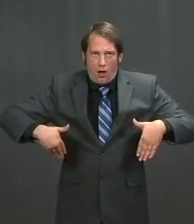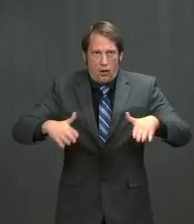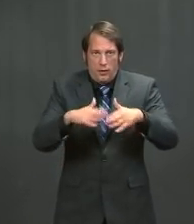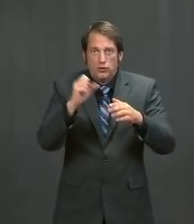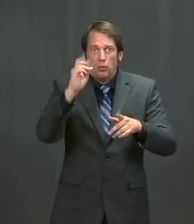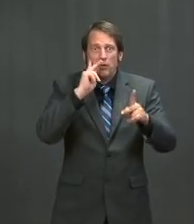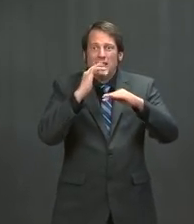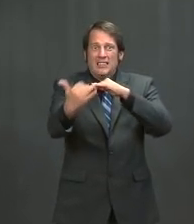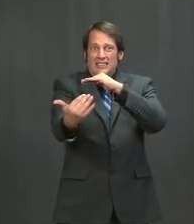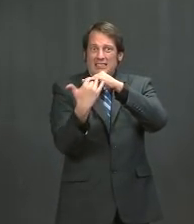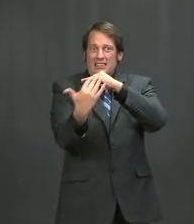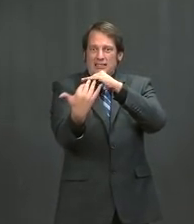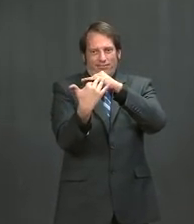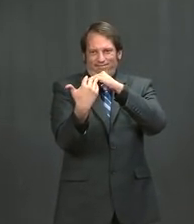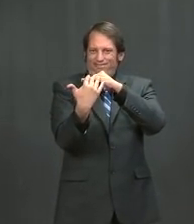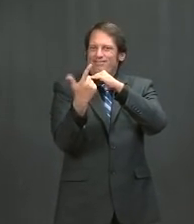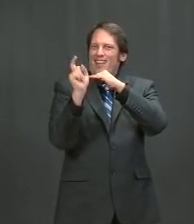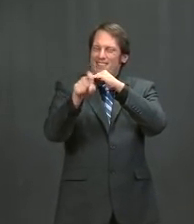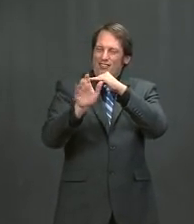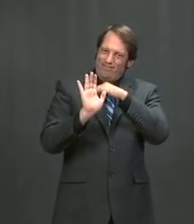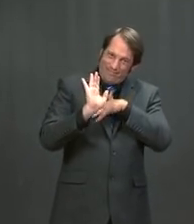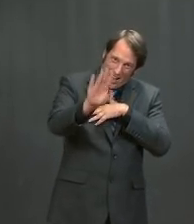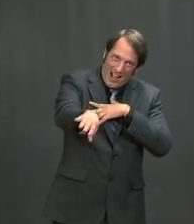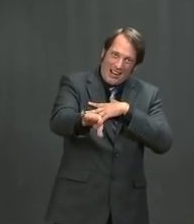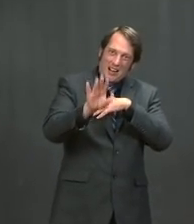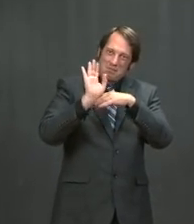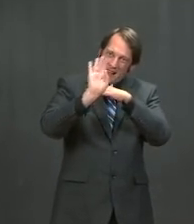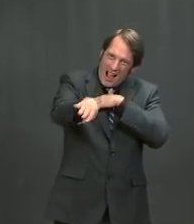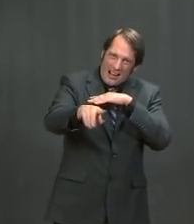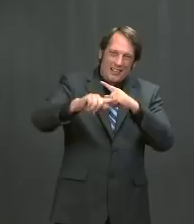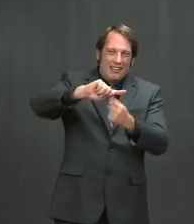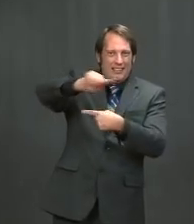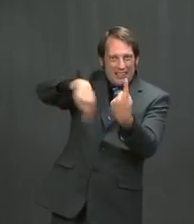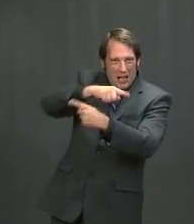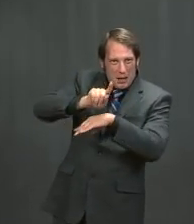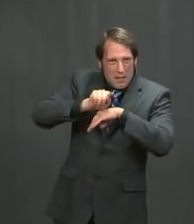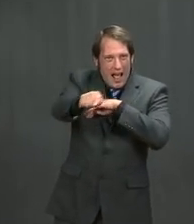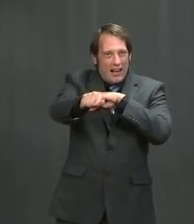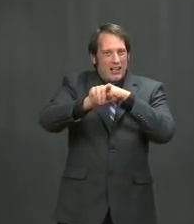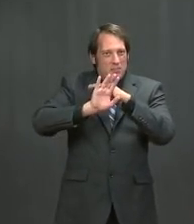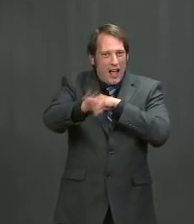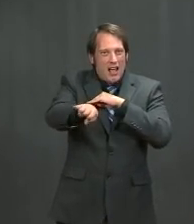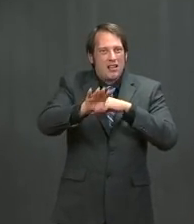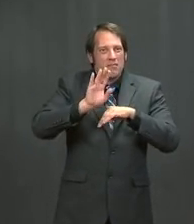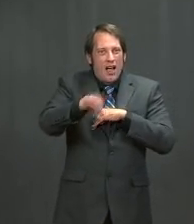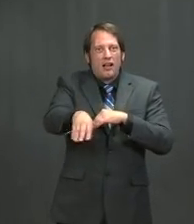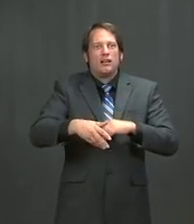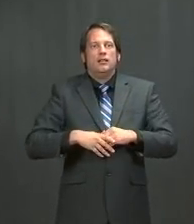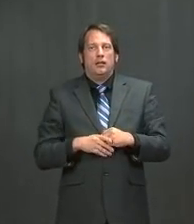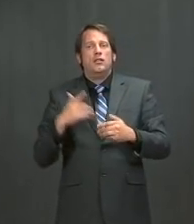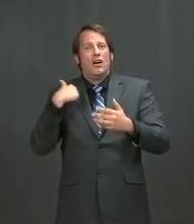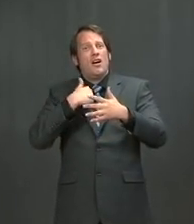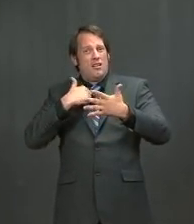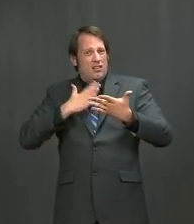Continuing to implement programs in the region, whether it's working with them to address root causes or working with them to restart programs